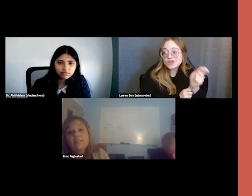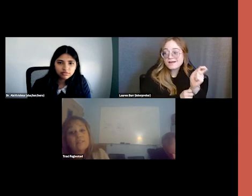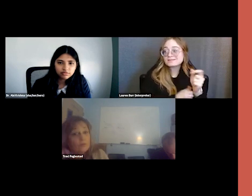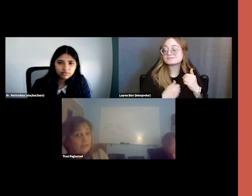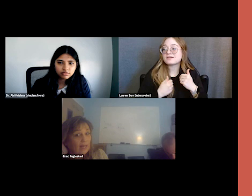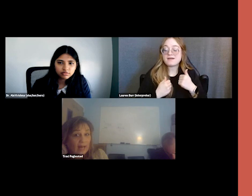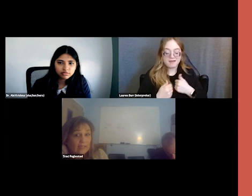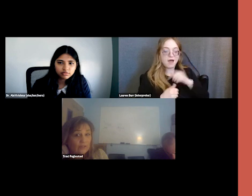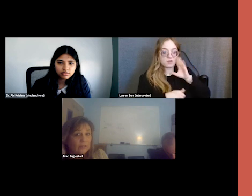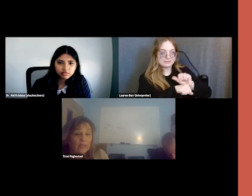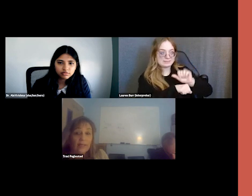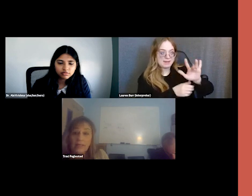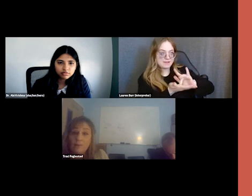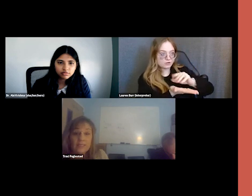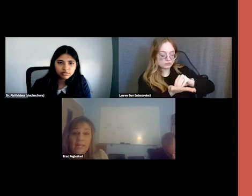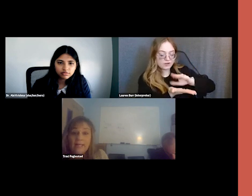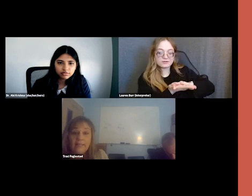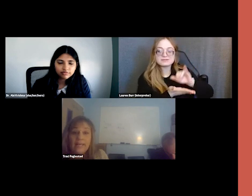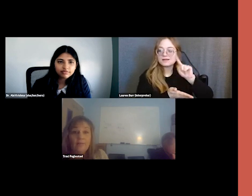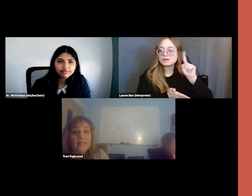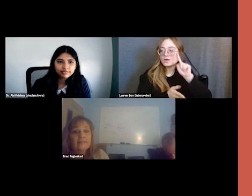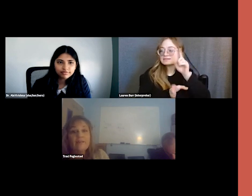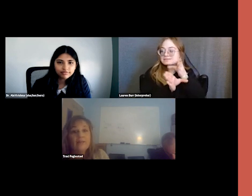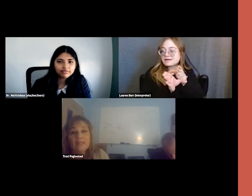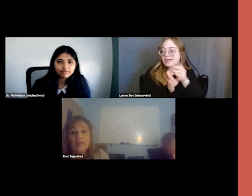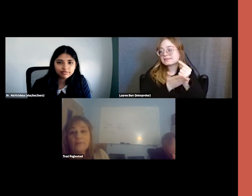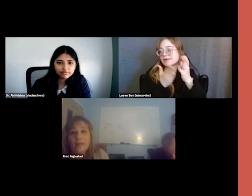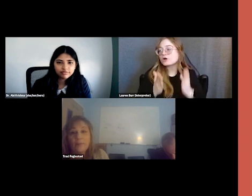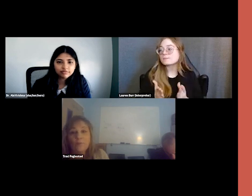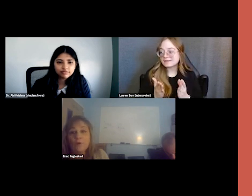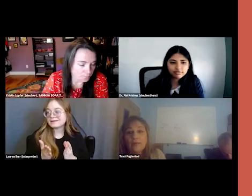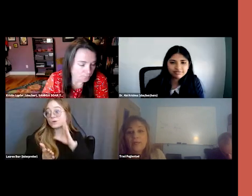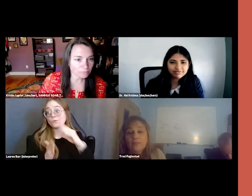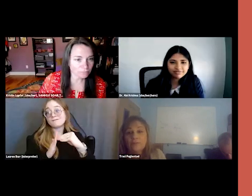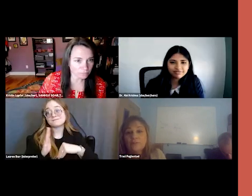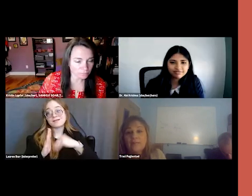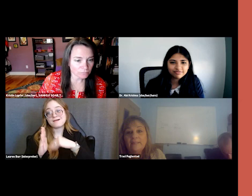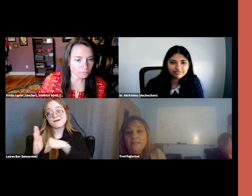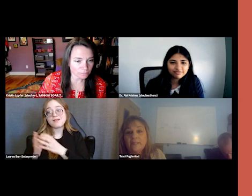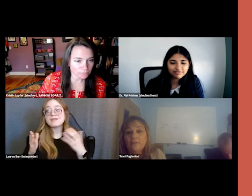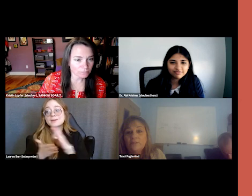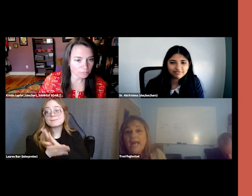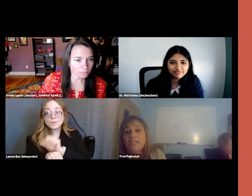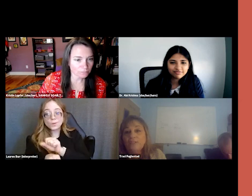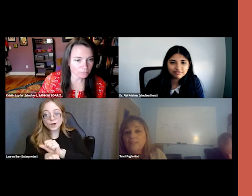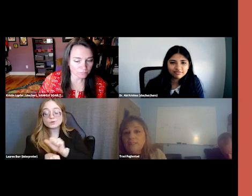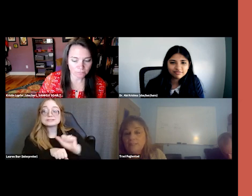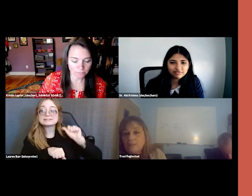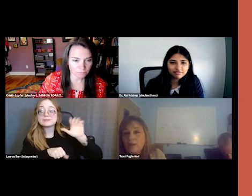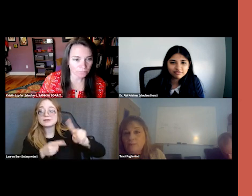and this is where the psychiatrist comes in handy again because they fill out a lot of the paperwork to submit to the agency that's, you know,